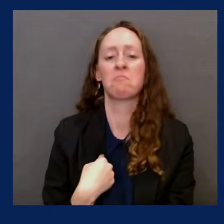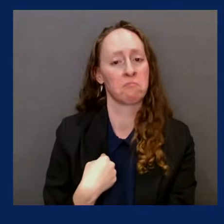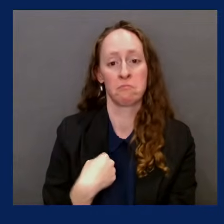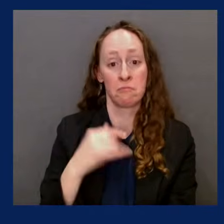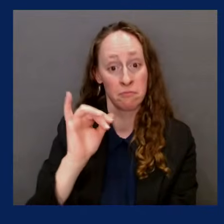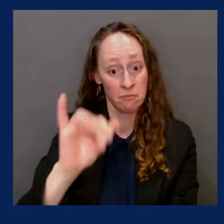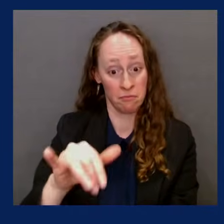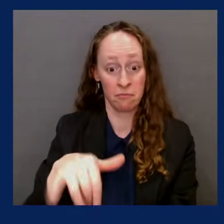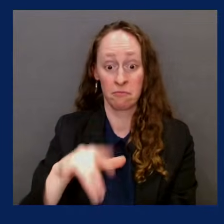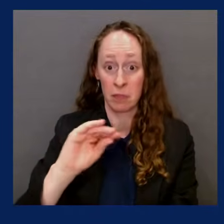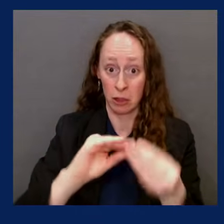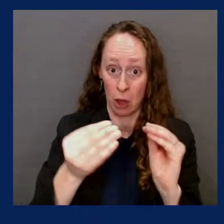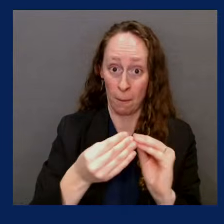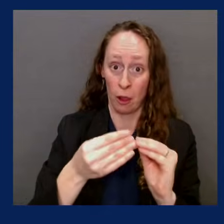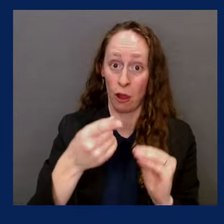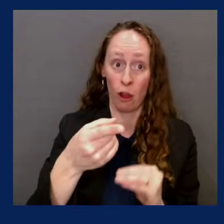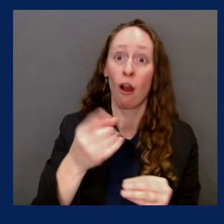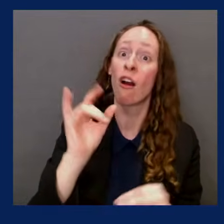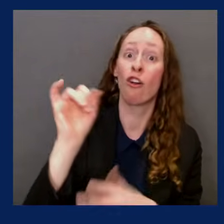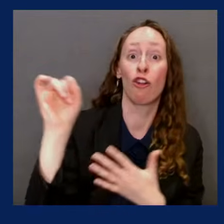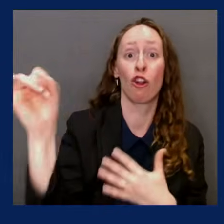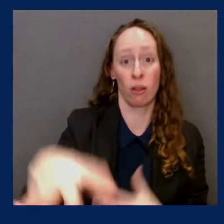The Press: Thank you, Mr. President. Prime Minister Albanese,